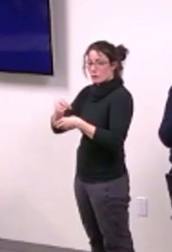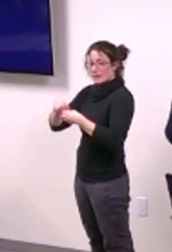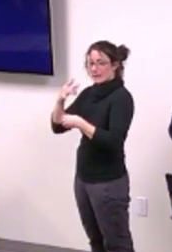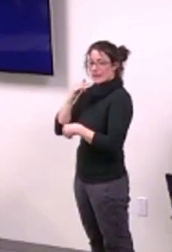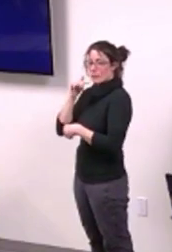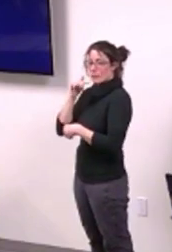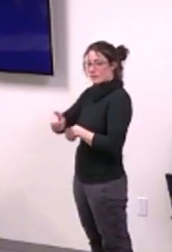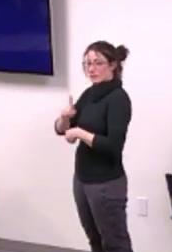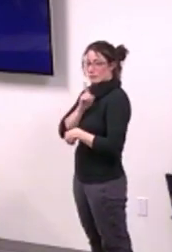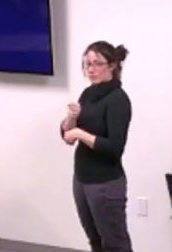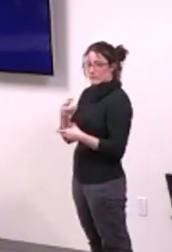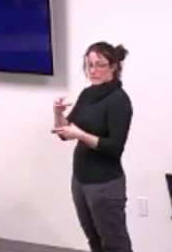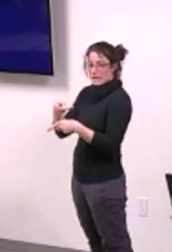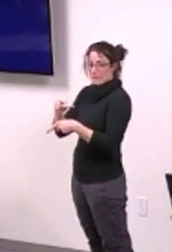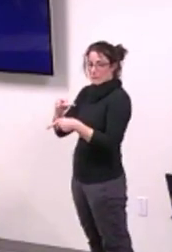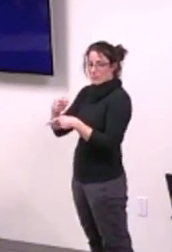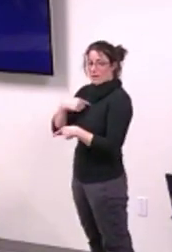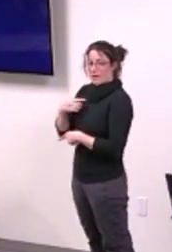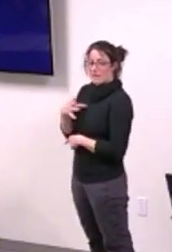I felt like, before I had rights.